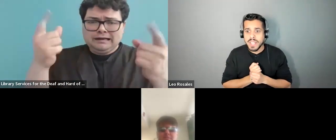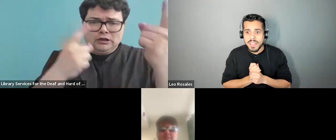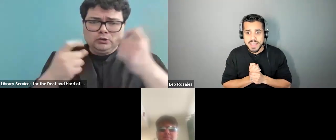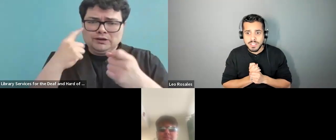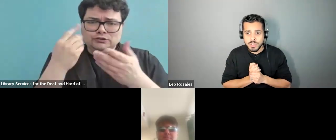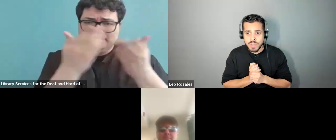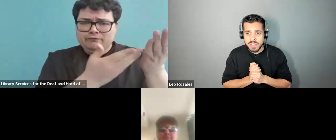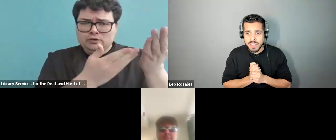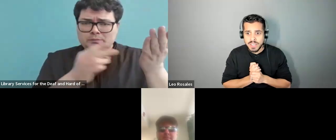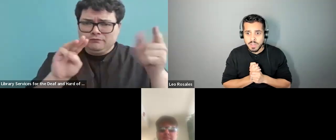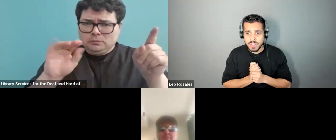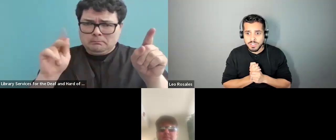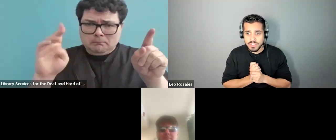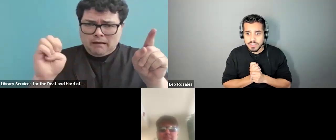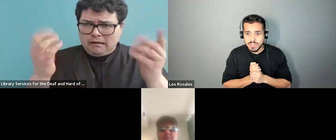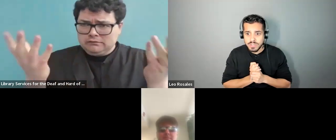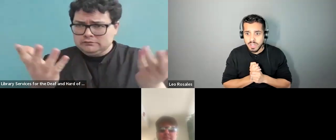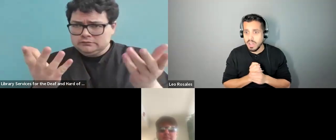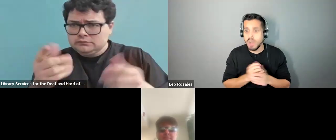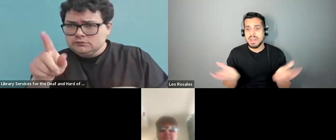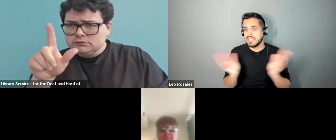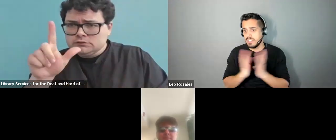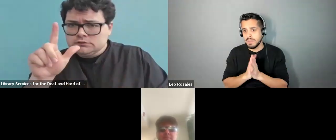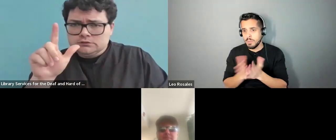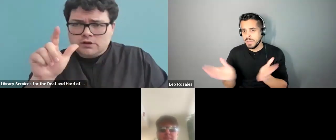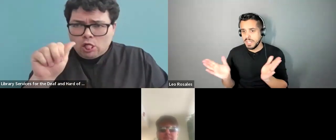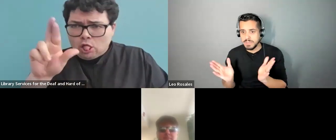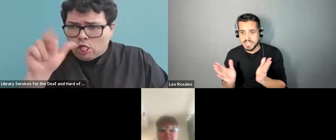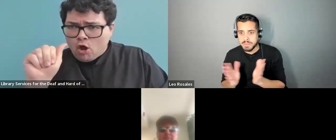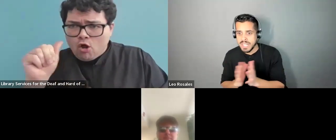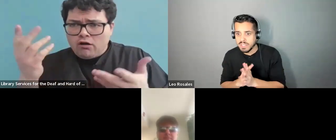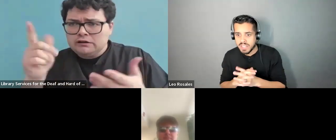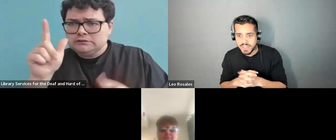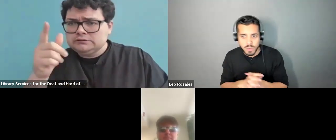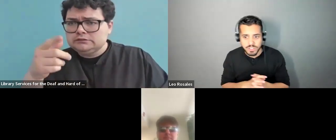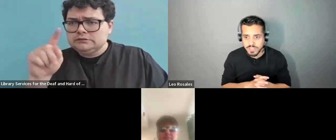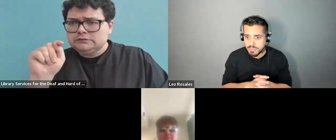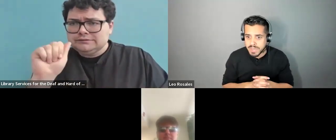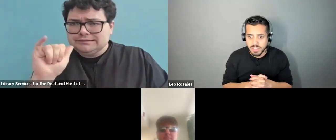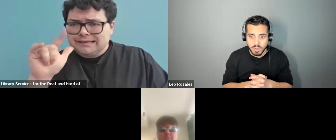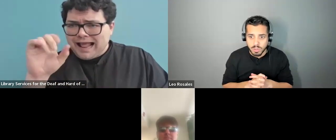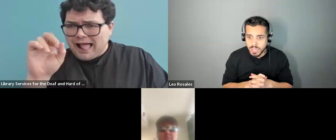[interpreter for Daniel] Oh, okay, and then do you have any questions? Uh... I'm asking-- I'm opening it up. Does anybody else have any questions for Mike?